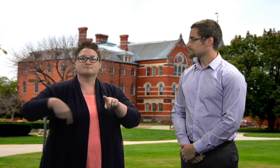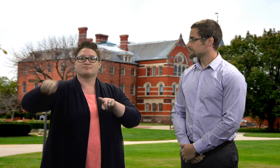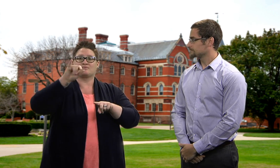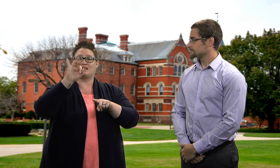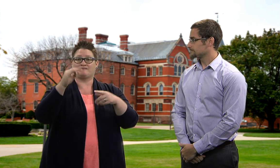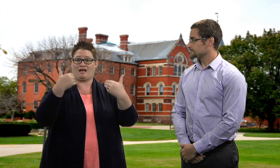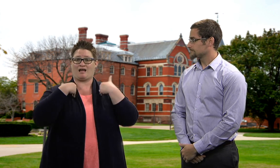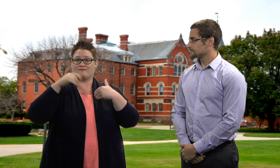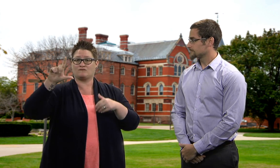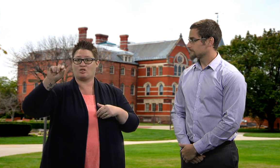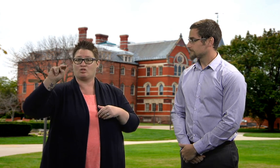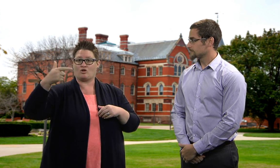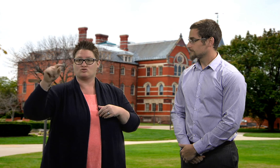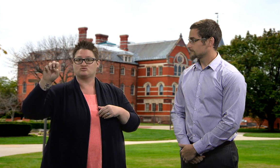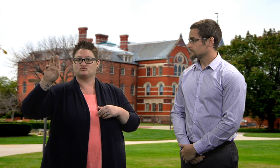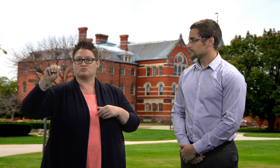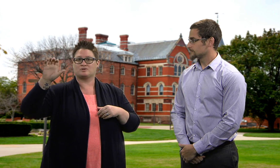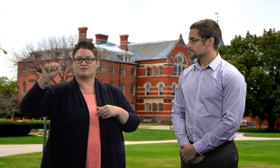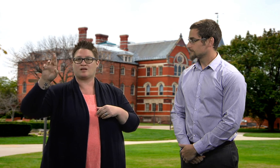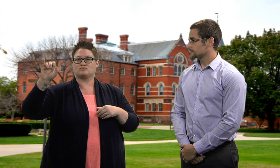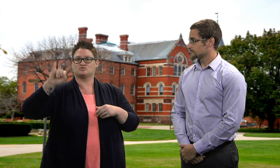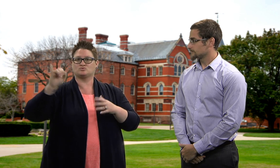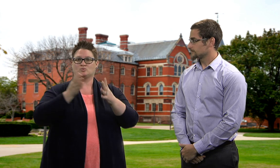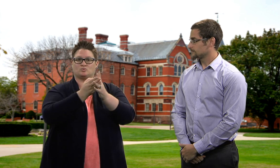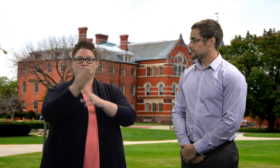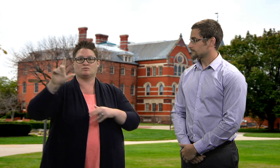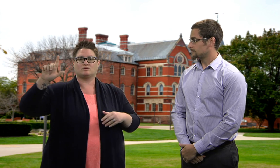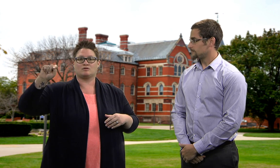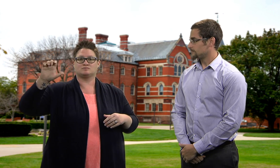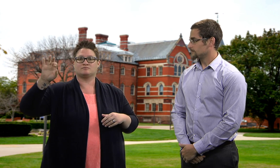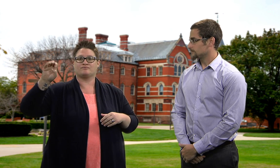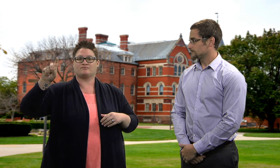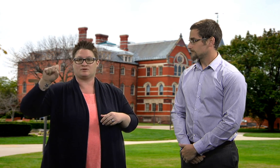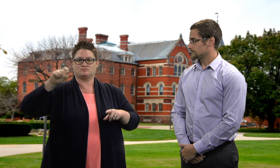If you have long-term care insurance through LTCFEDS,